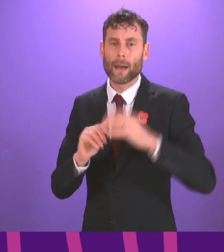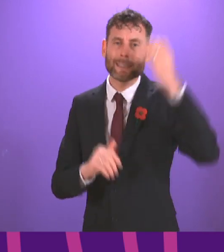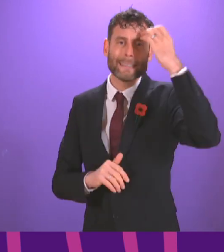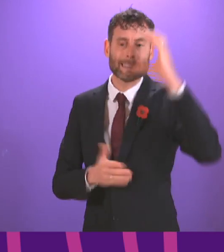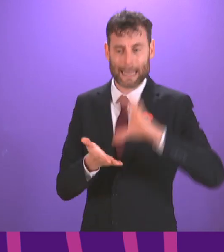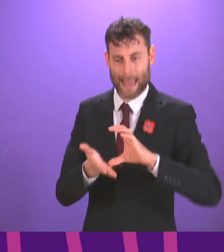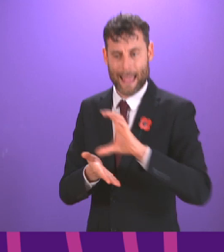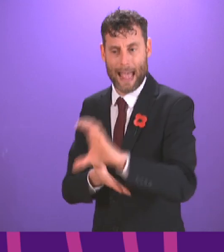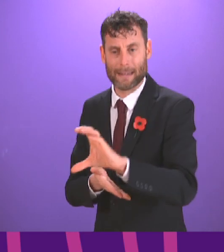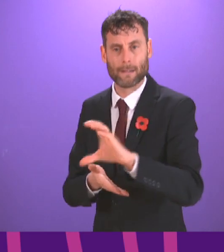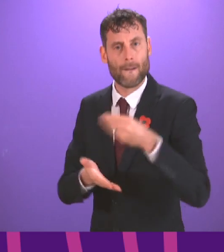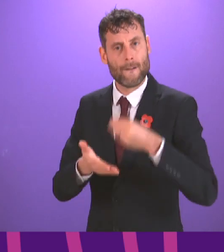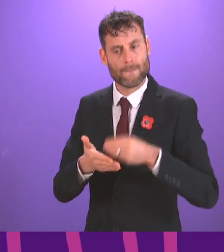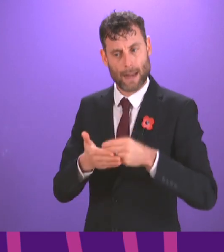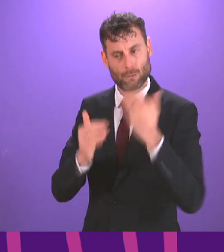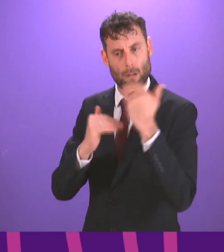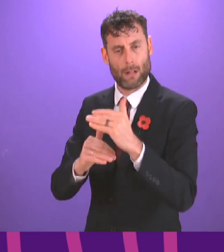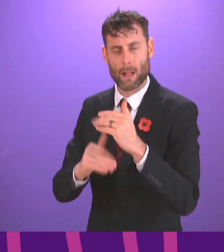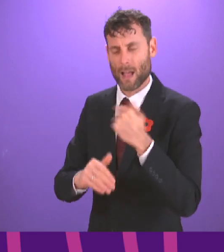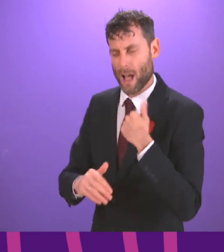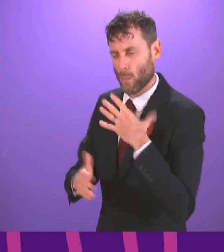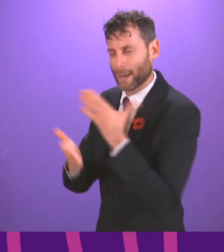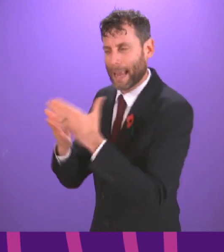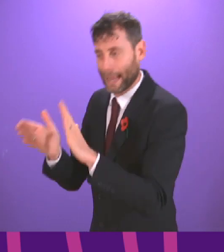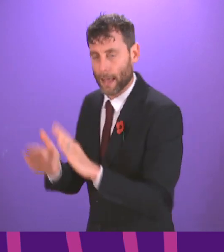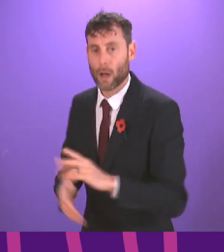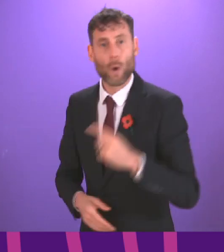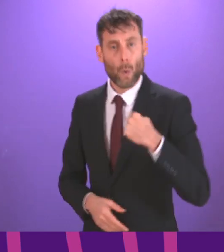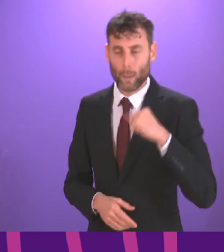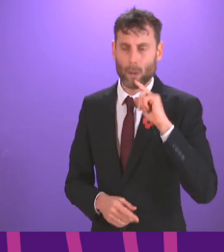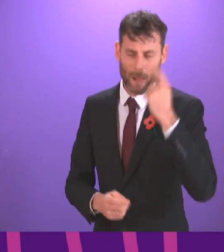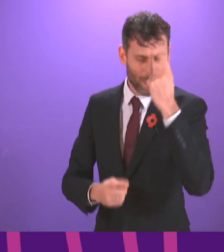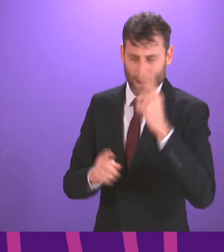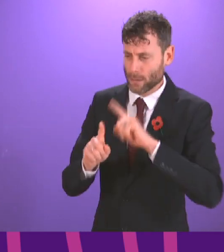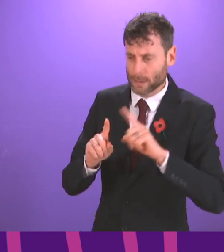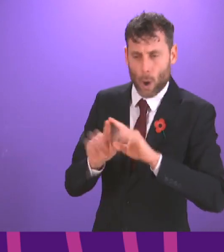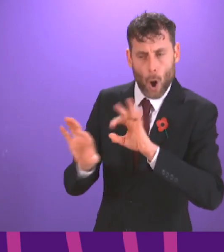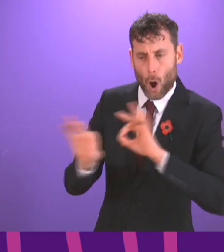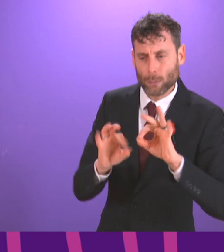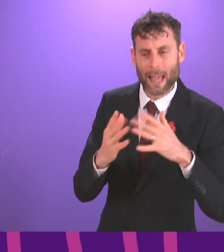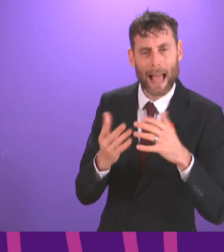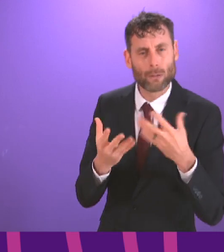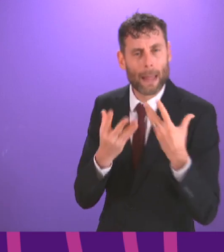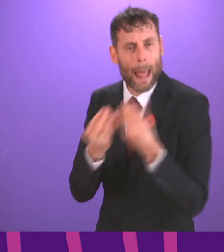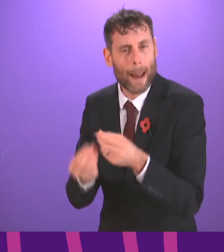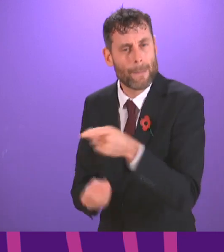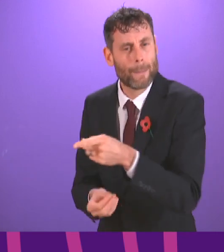I want to be very clear: we will leave no stone unturned. I ask Claire Baker to recognise